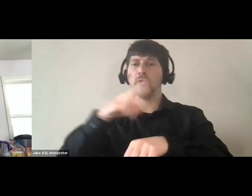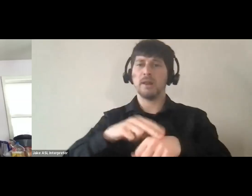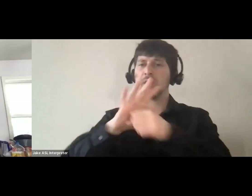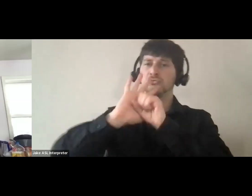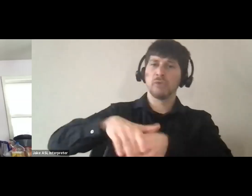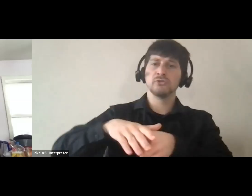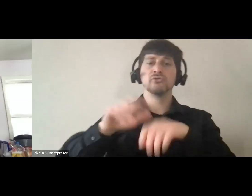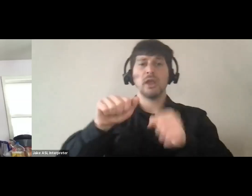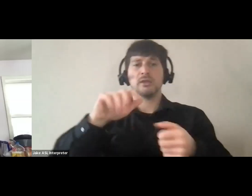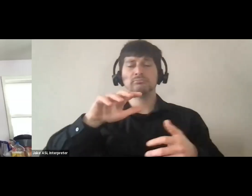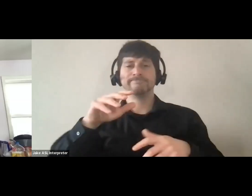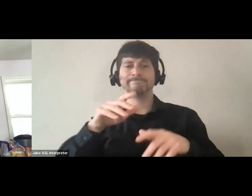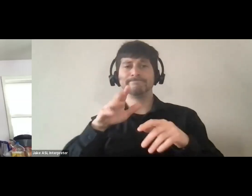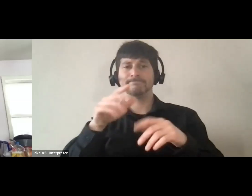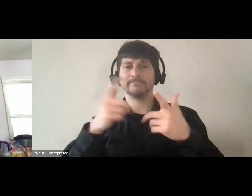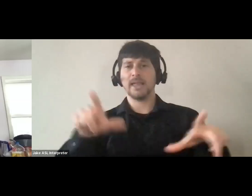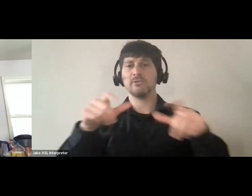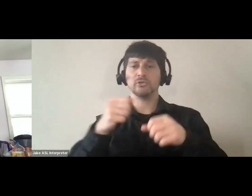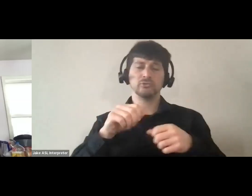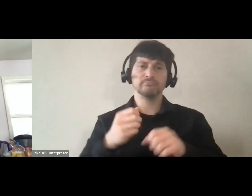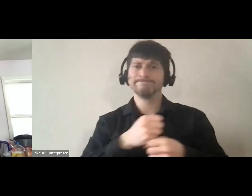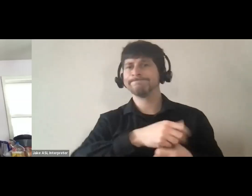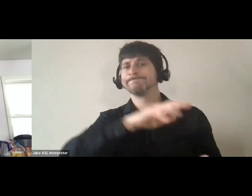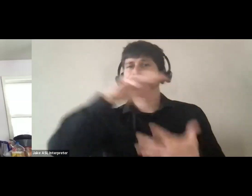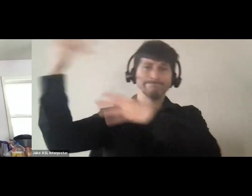Language can be used to normalize oppression.